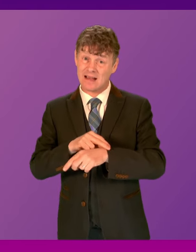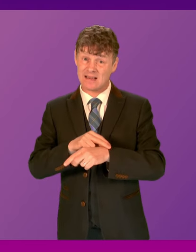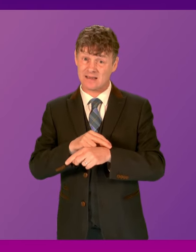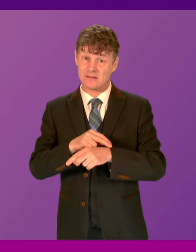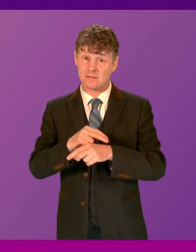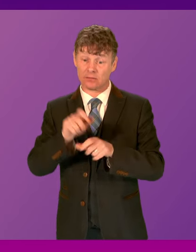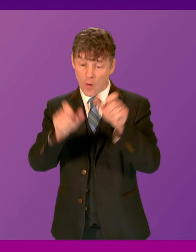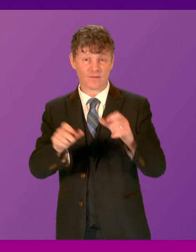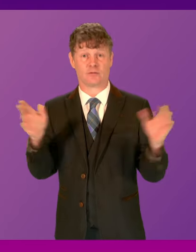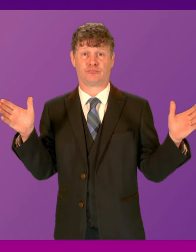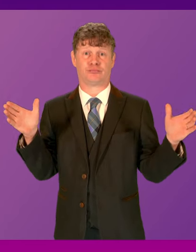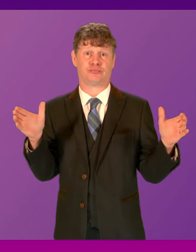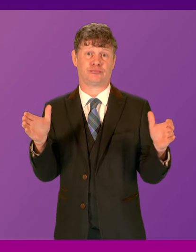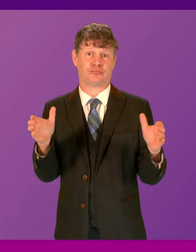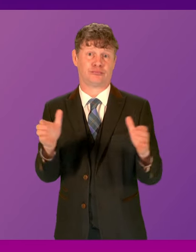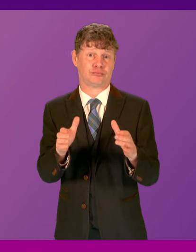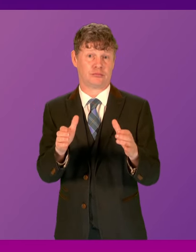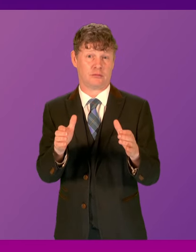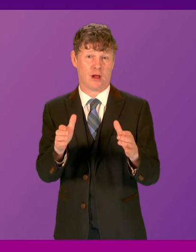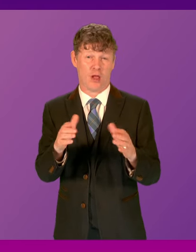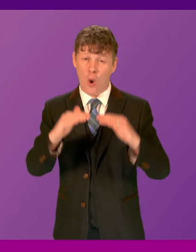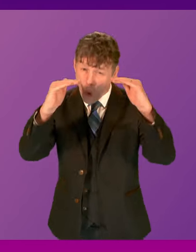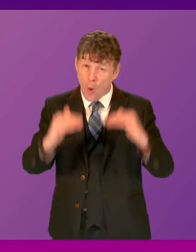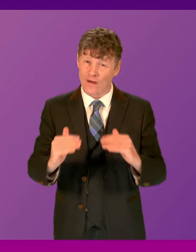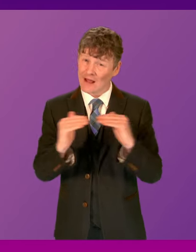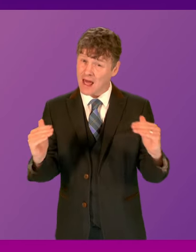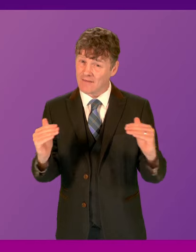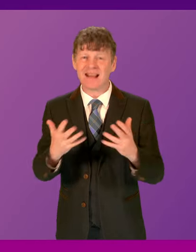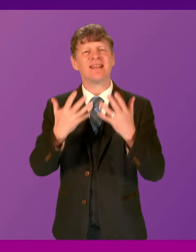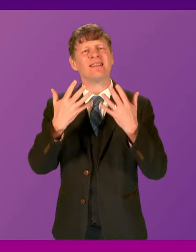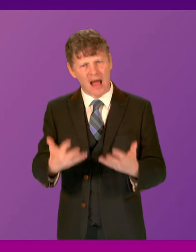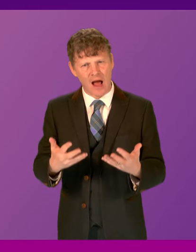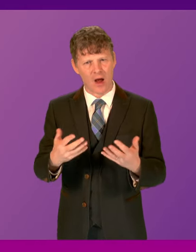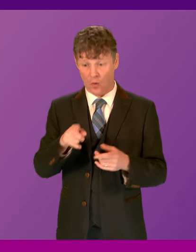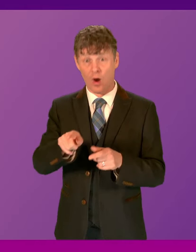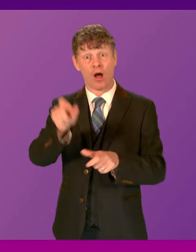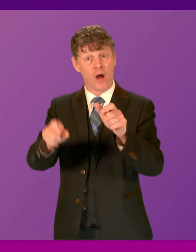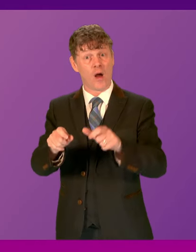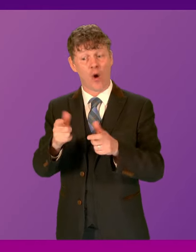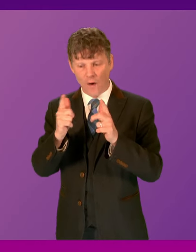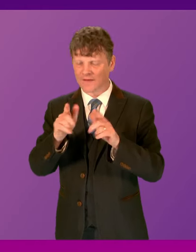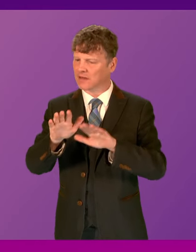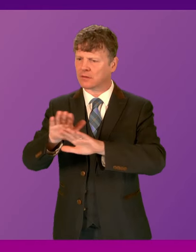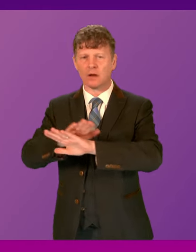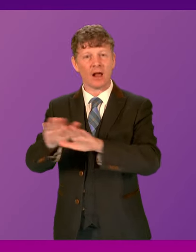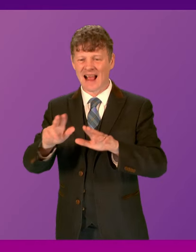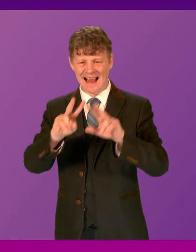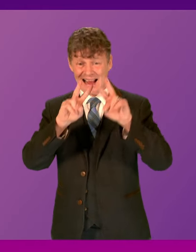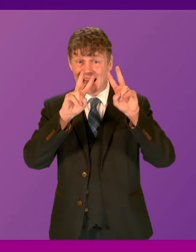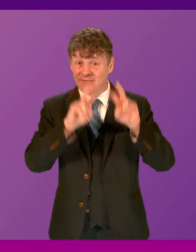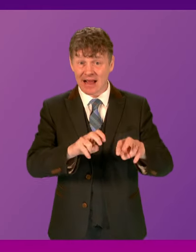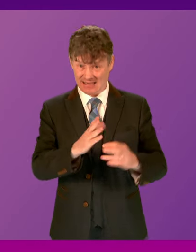was formed. Now, officers are being told not to investigate actual crimes